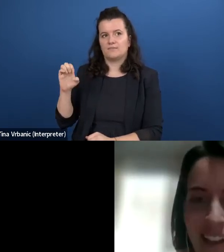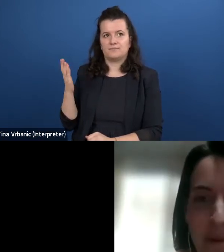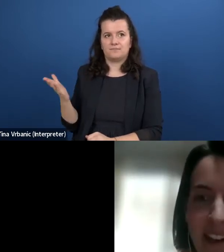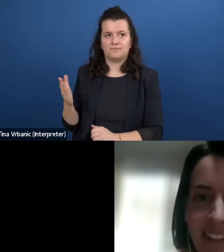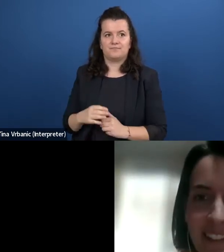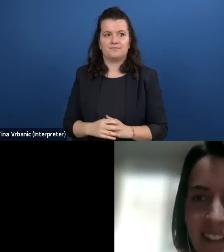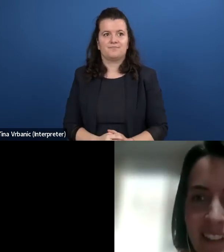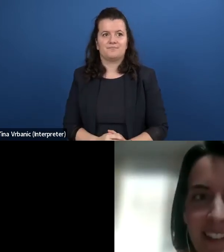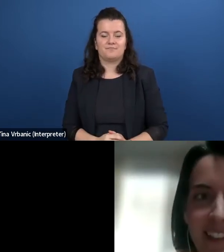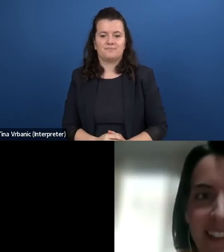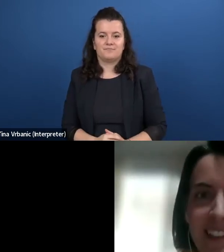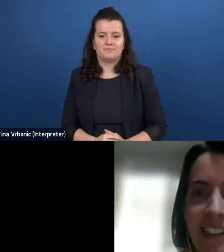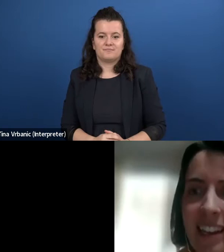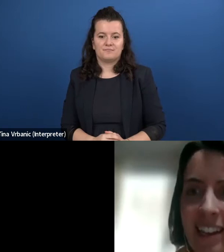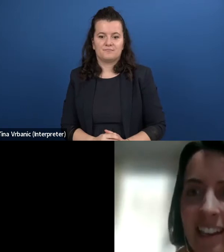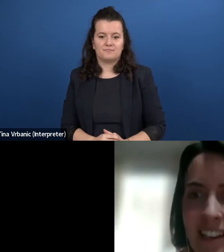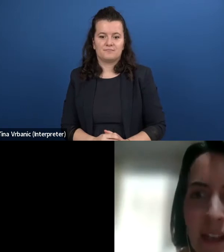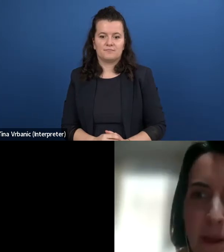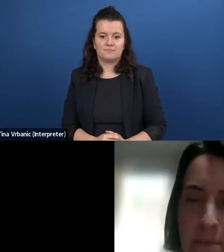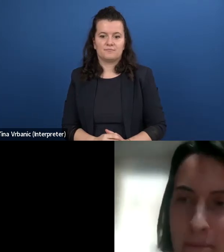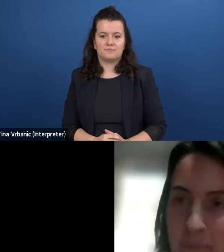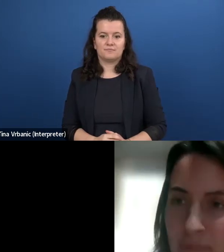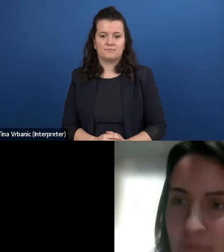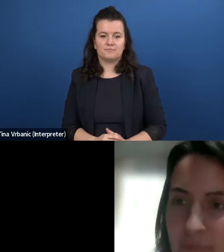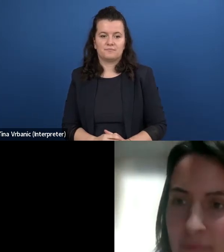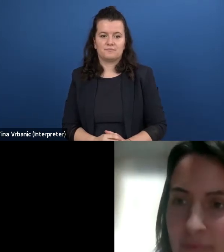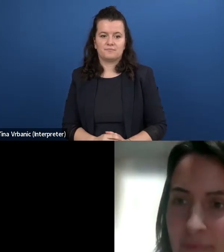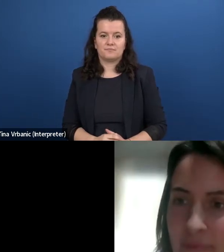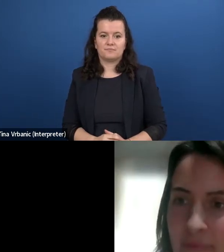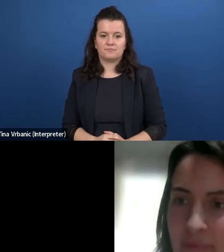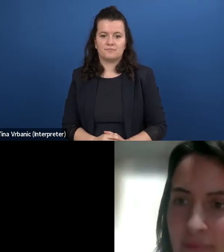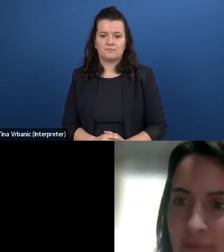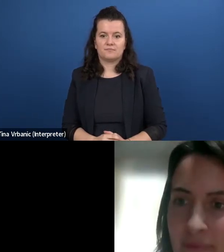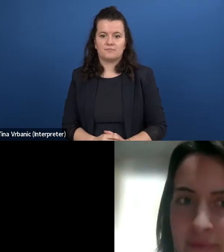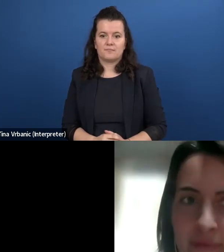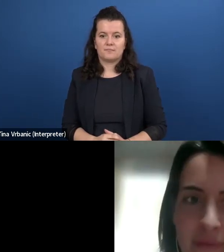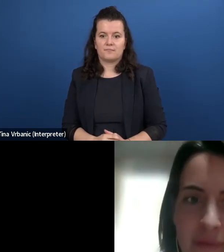Please, tell us how we can ensure everybody can participate today.